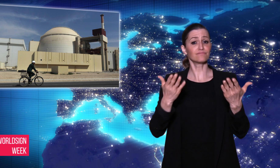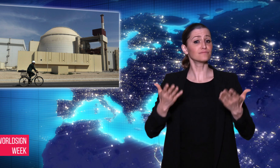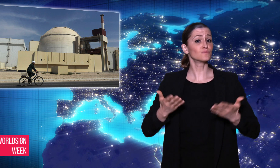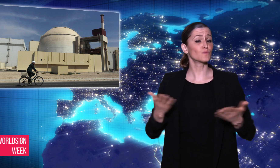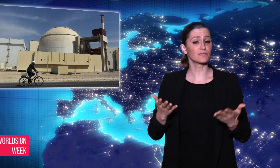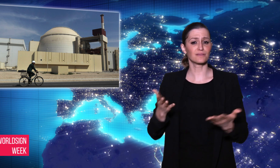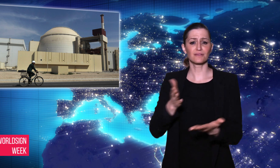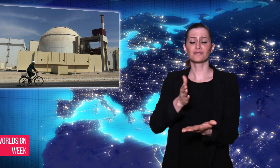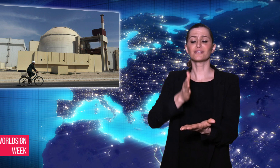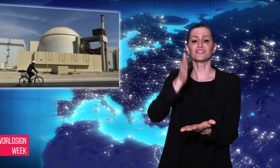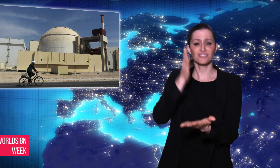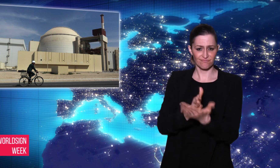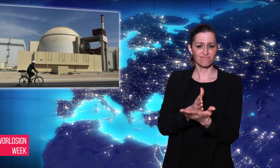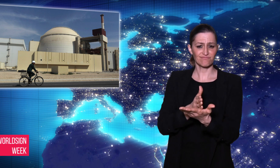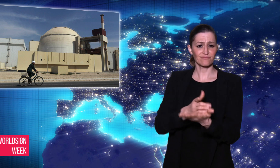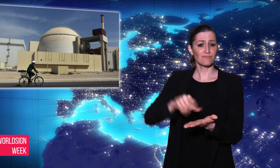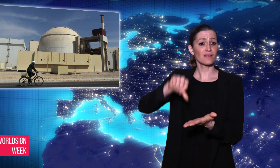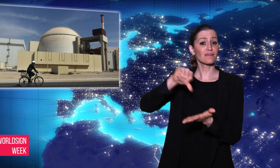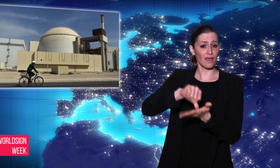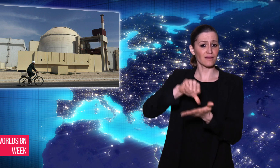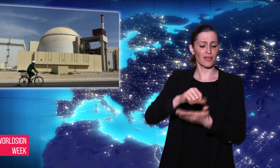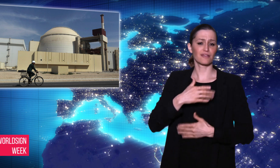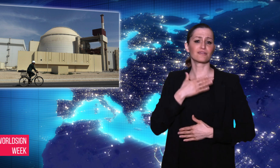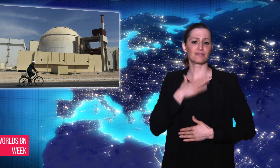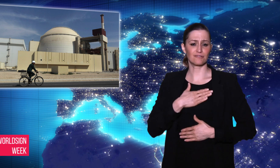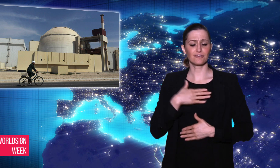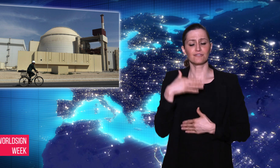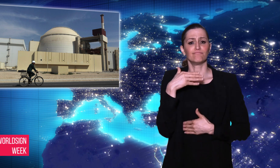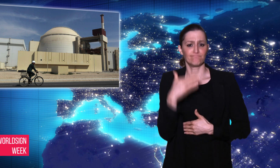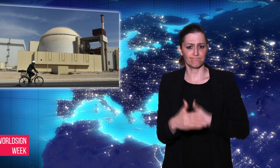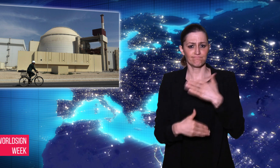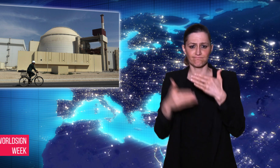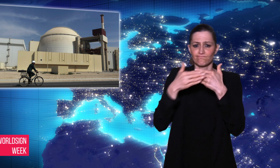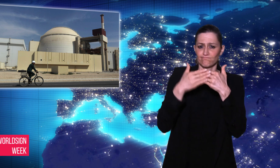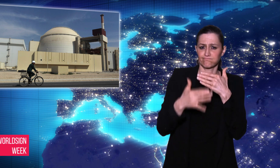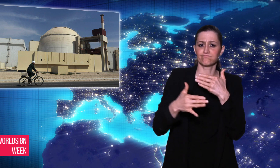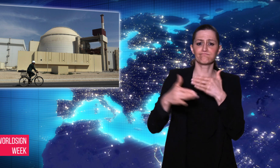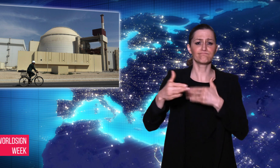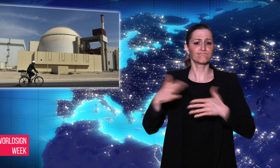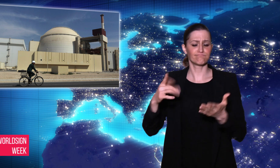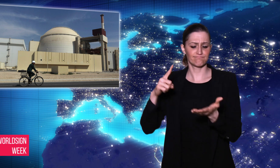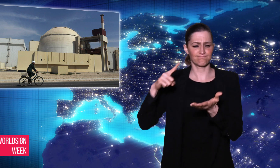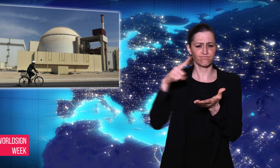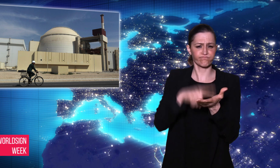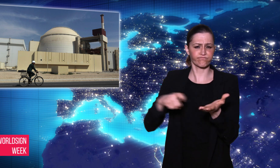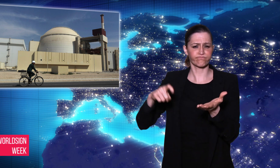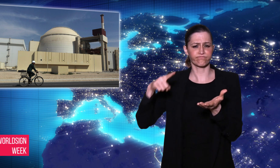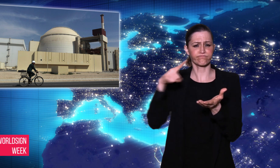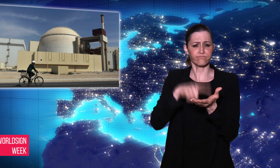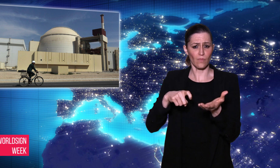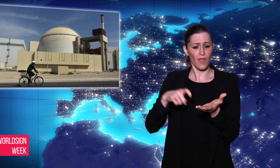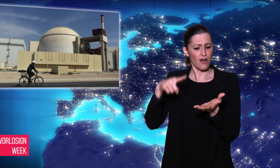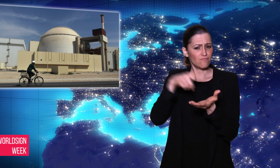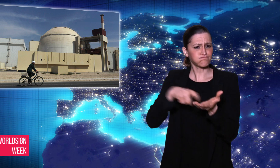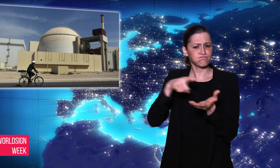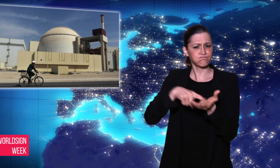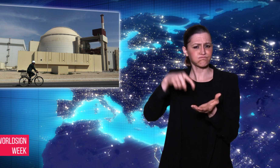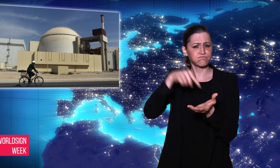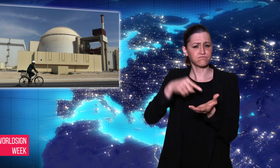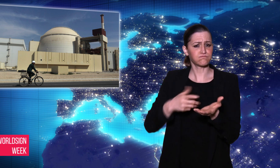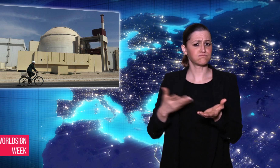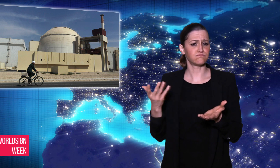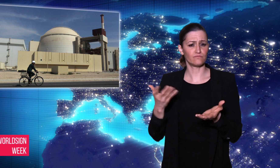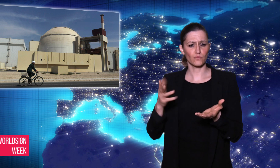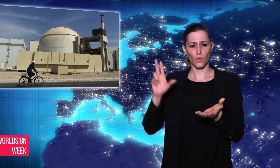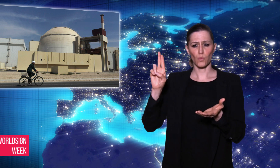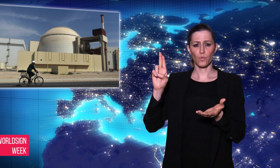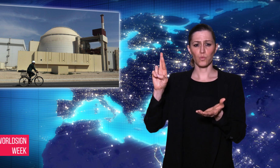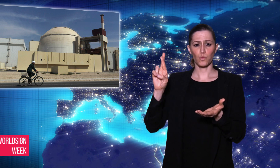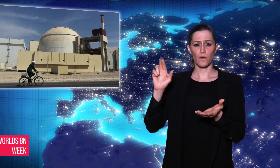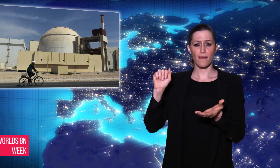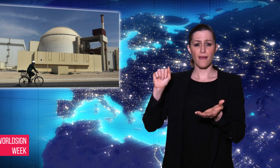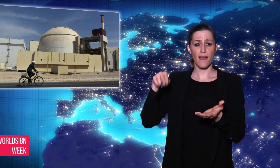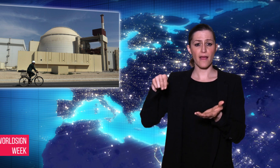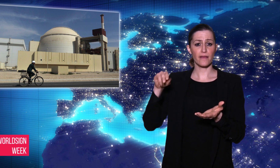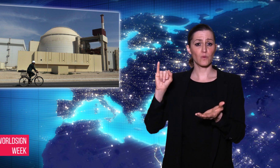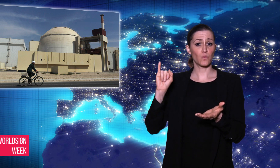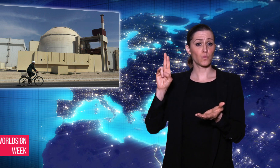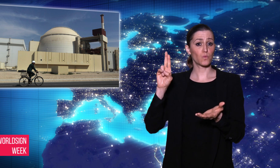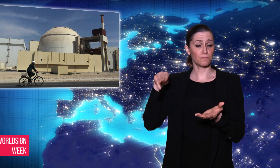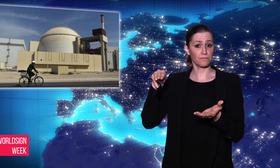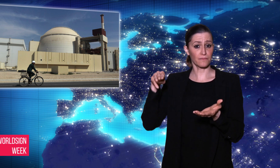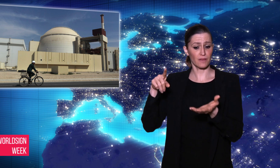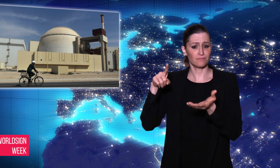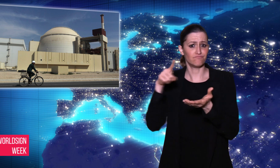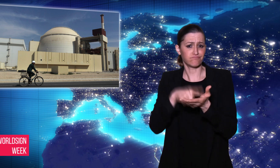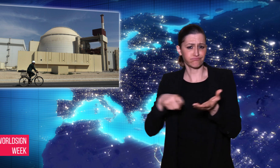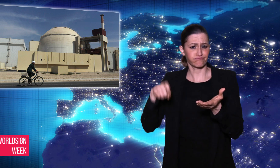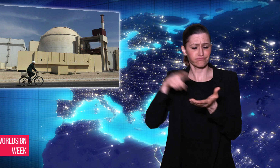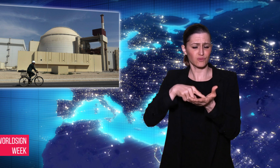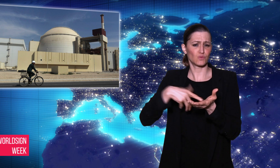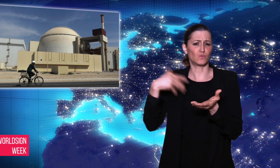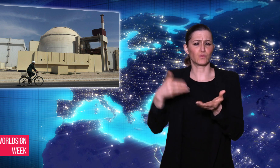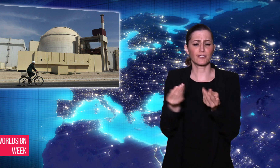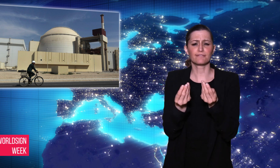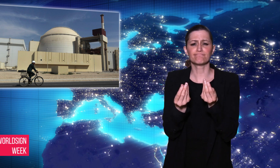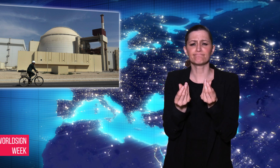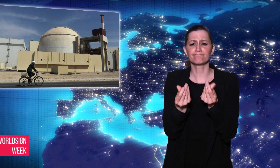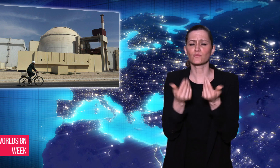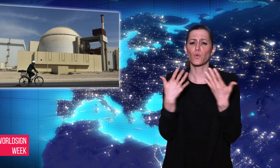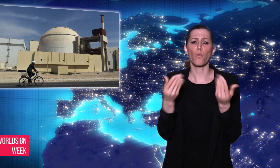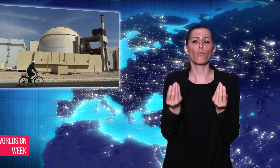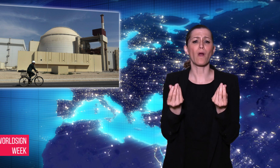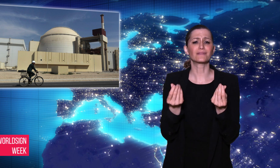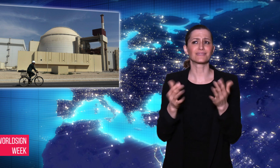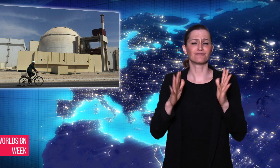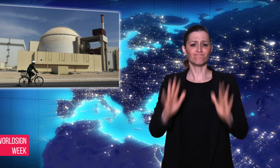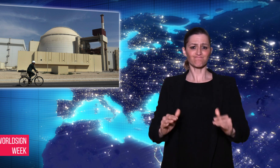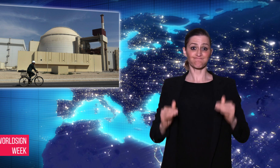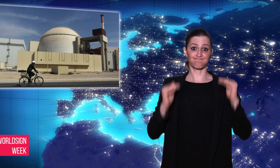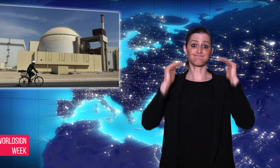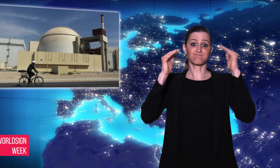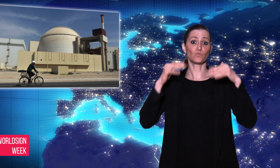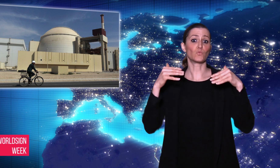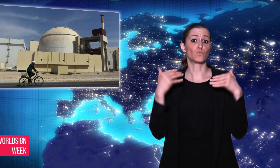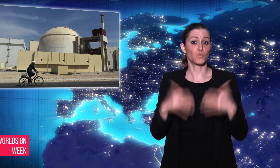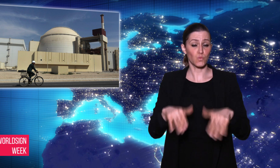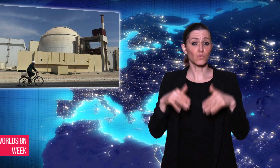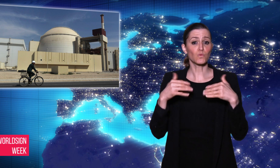television that Iran will be resuming high-level enrichment of uranium.